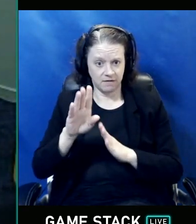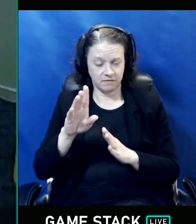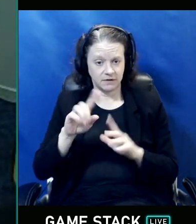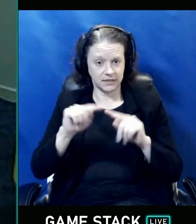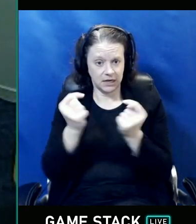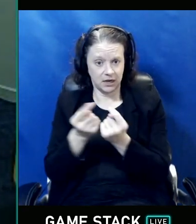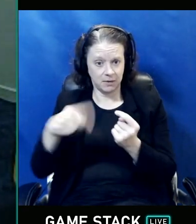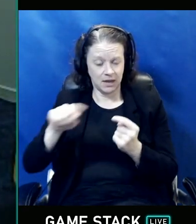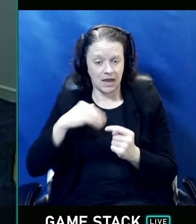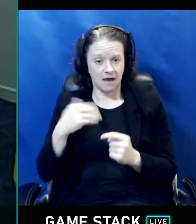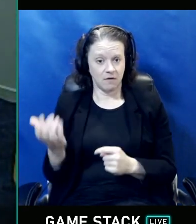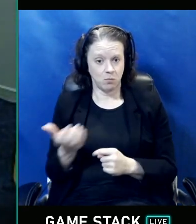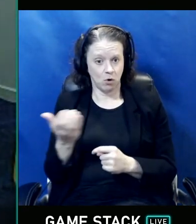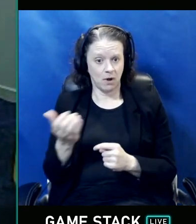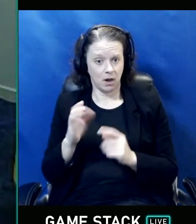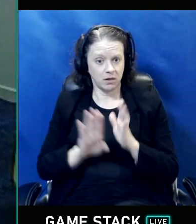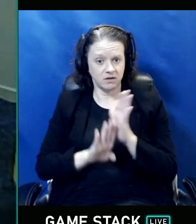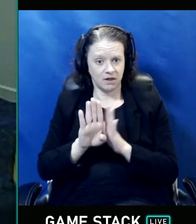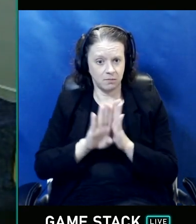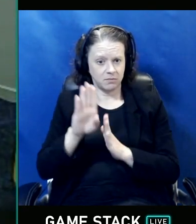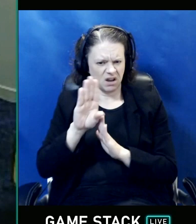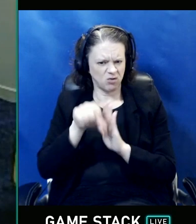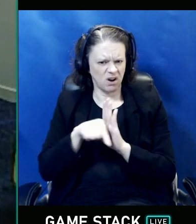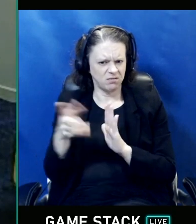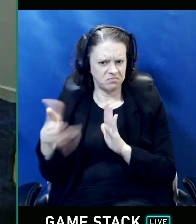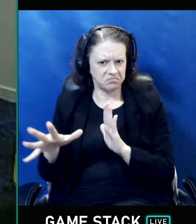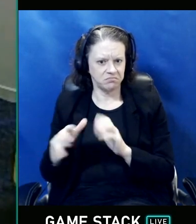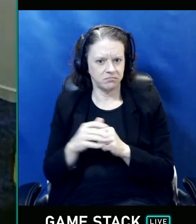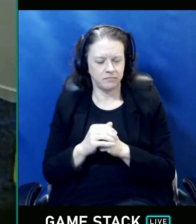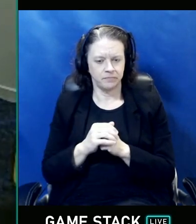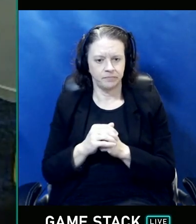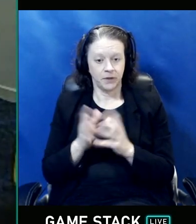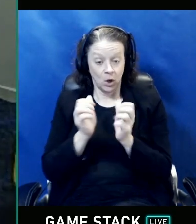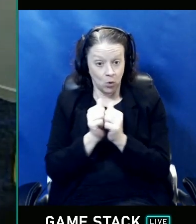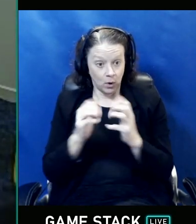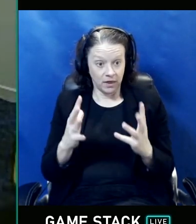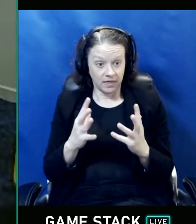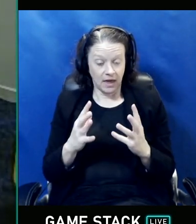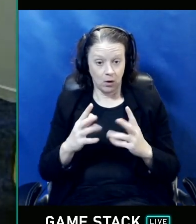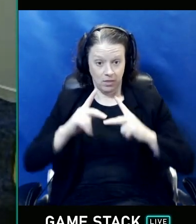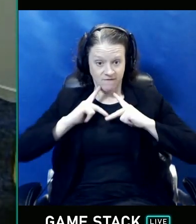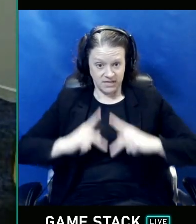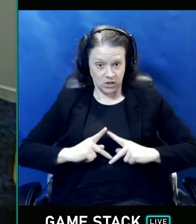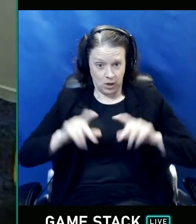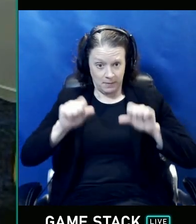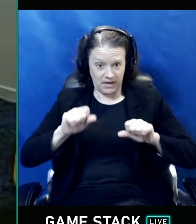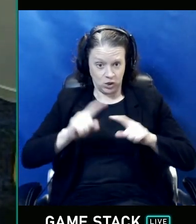a mobile development background, and without the physicality of having a controller,